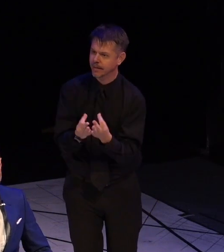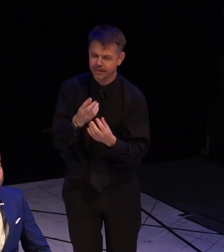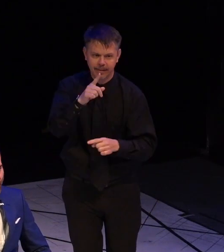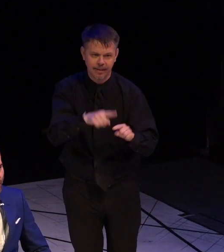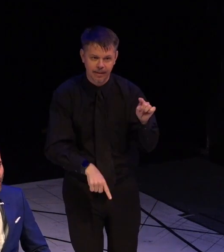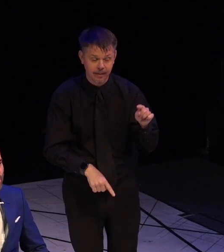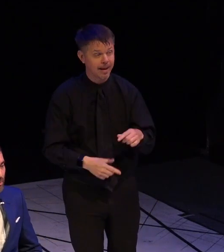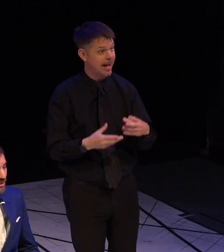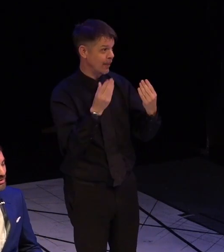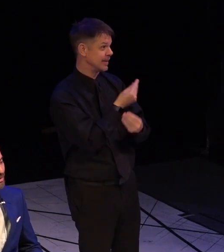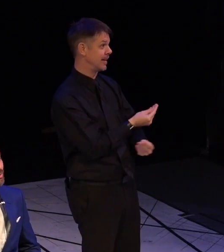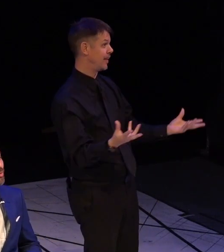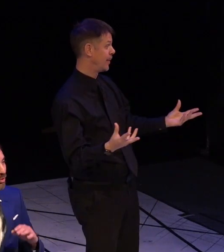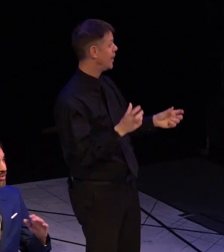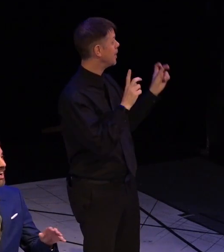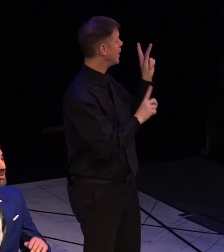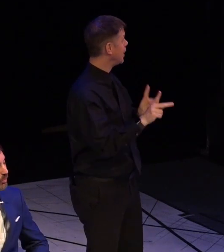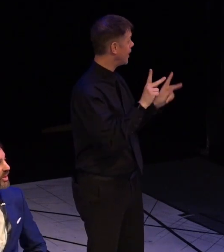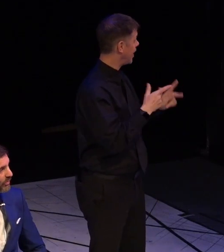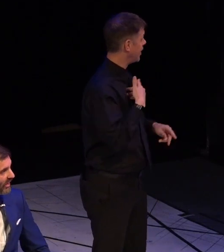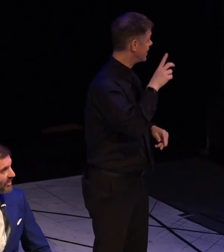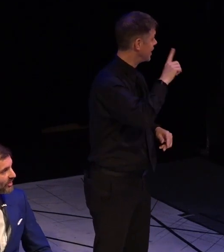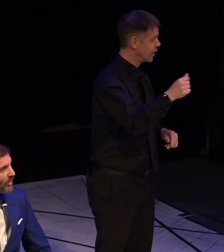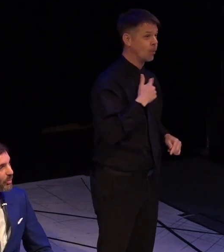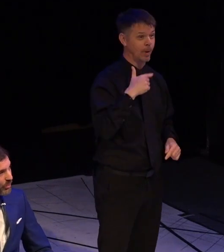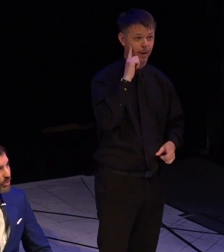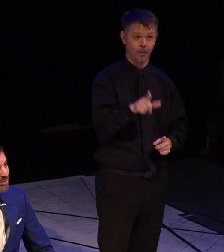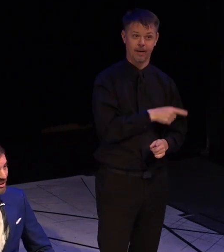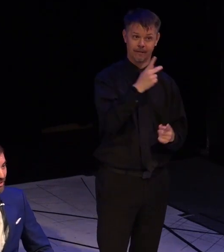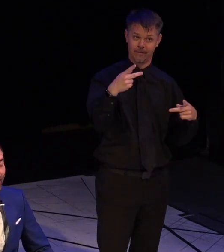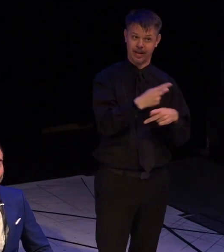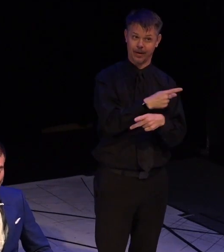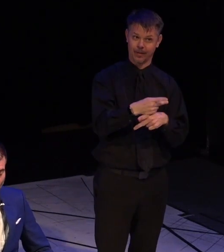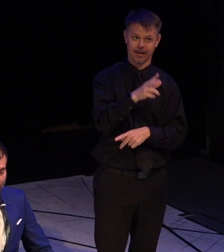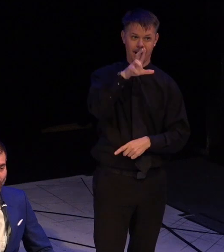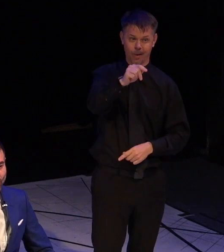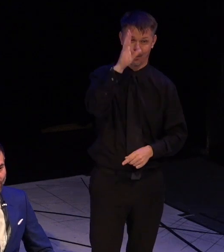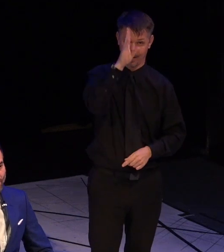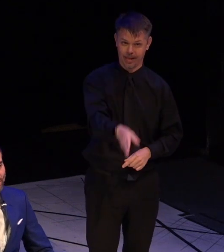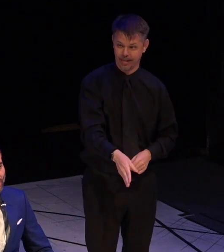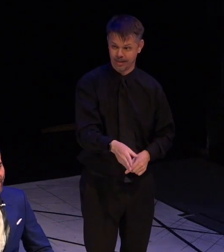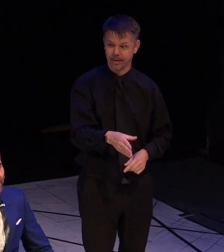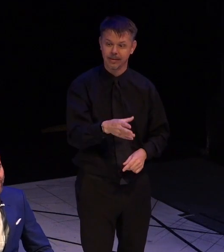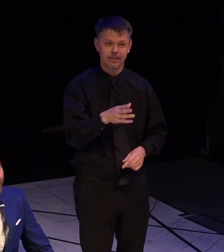Well, I'll tell you, people with disabilities will find a way around it. We will figure it out, especially when it comes to sex.